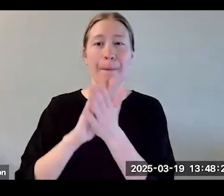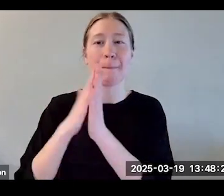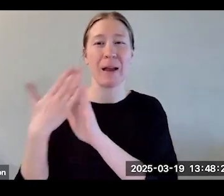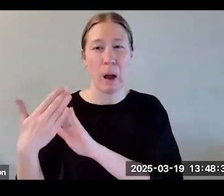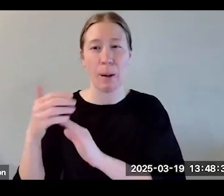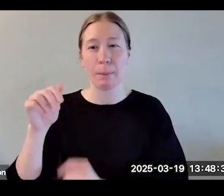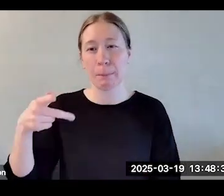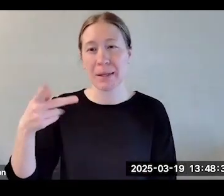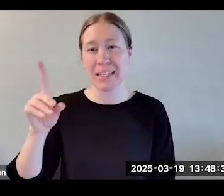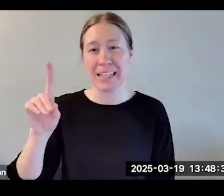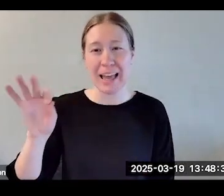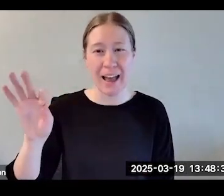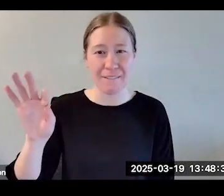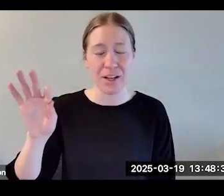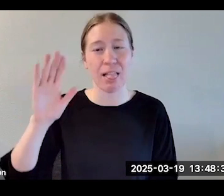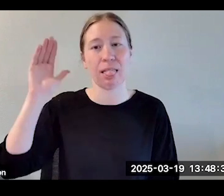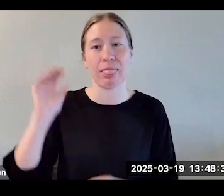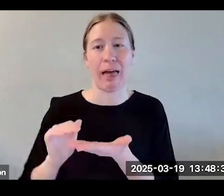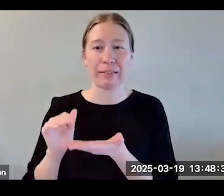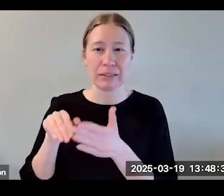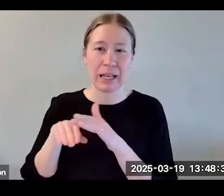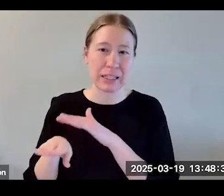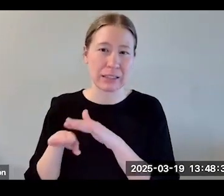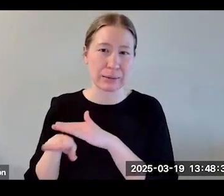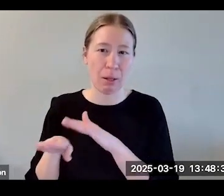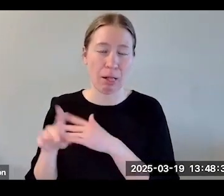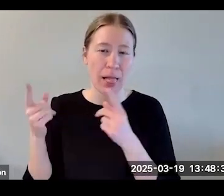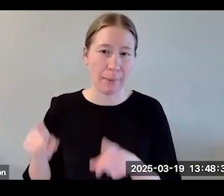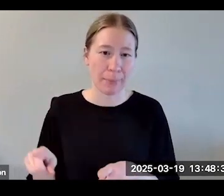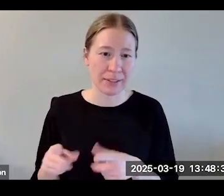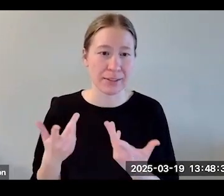than when they were in Microsoft Word or Google Docs format.